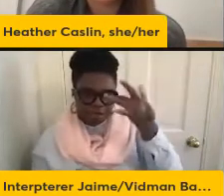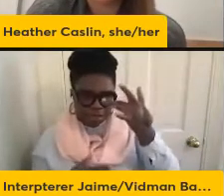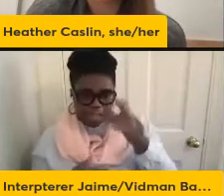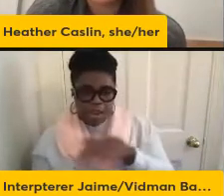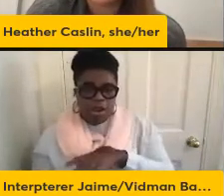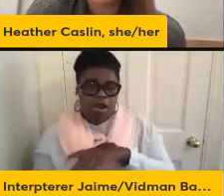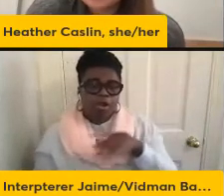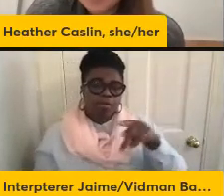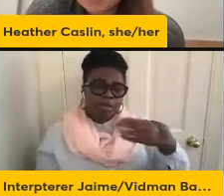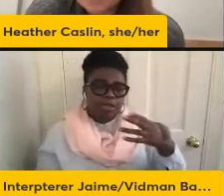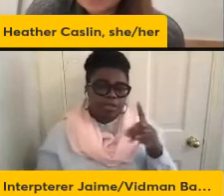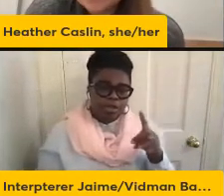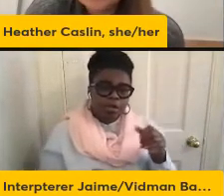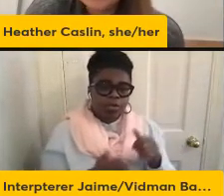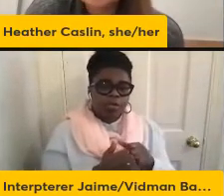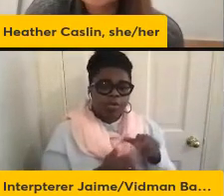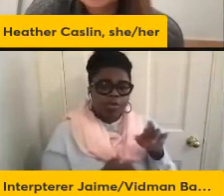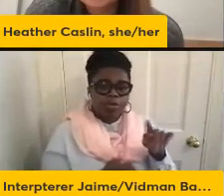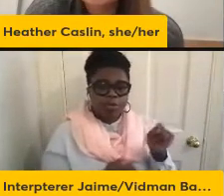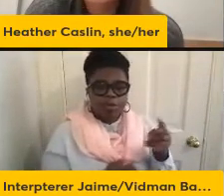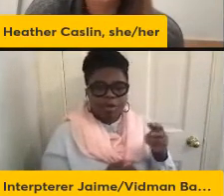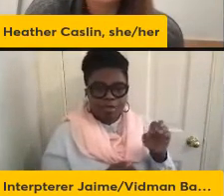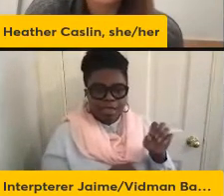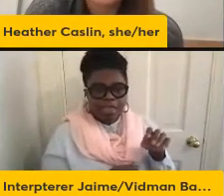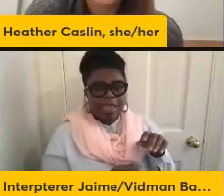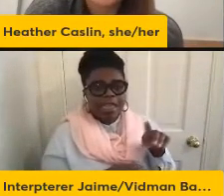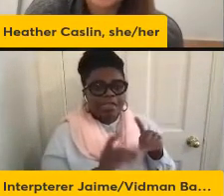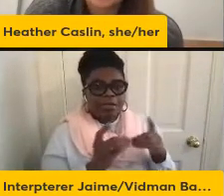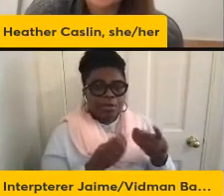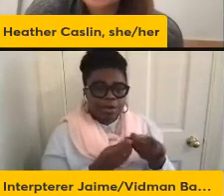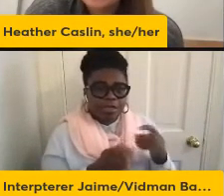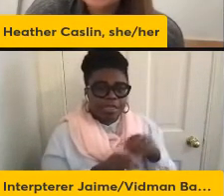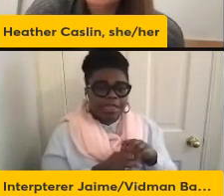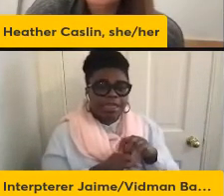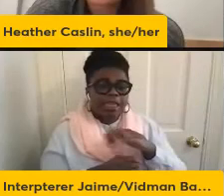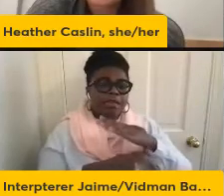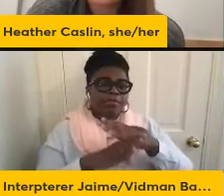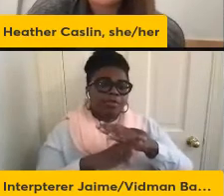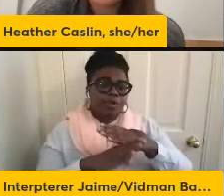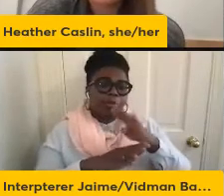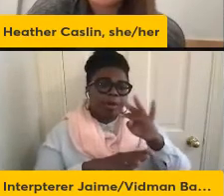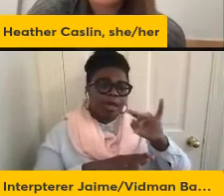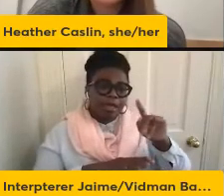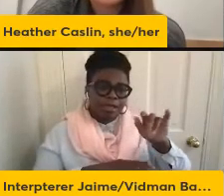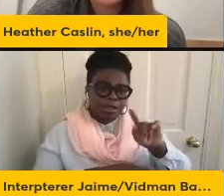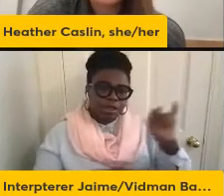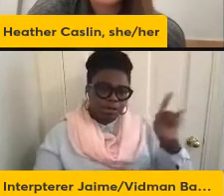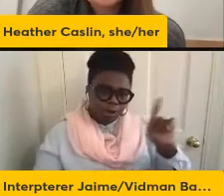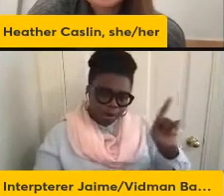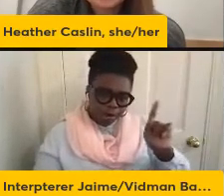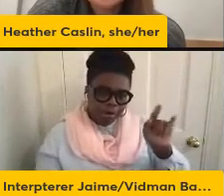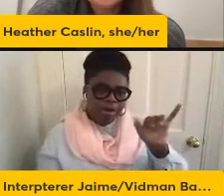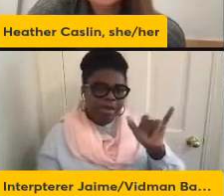Dr. Bruce and Medzhitov in the department of immuno biology at Yale, where she defined a novel role for gamma delta T cells and